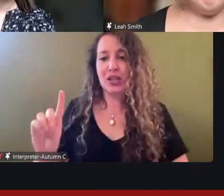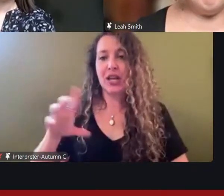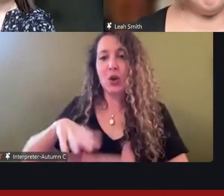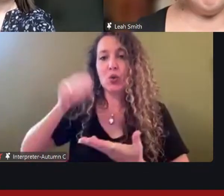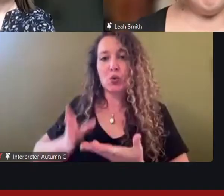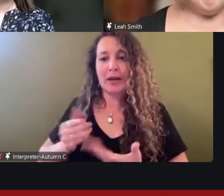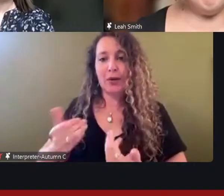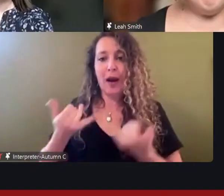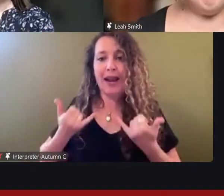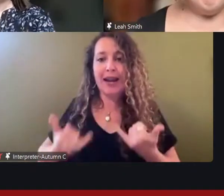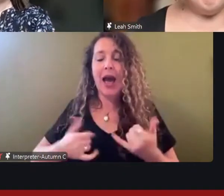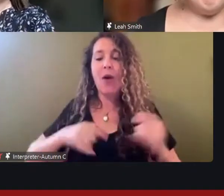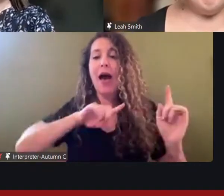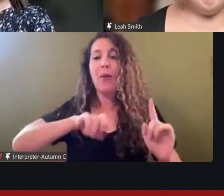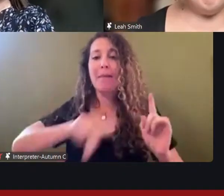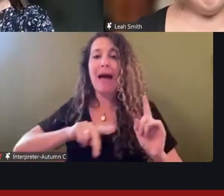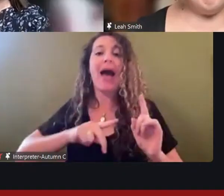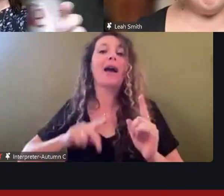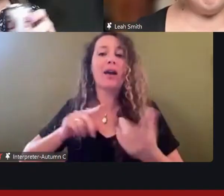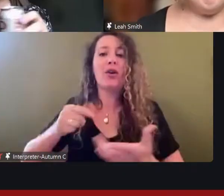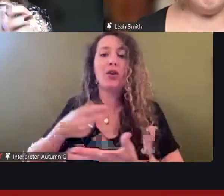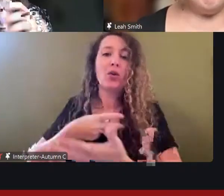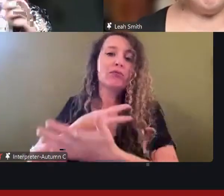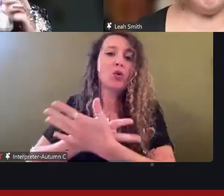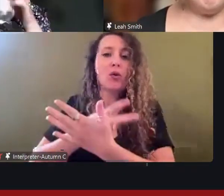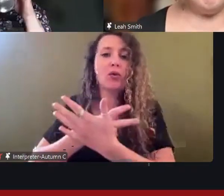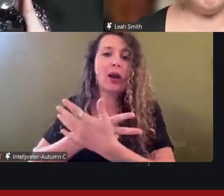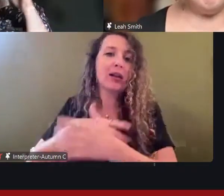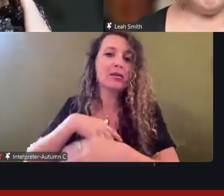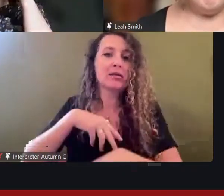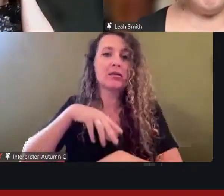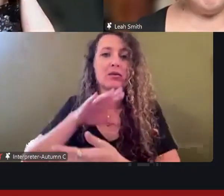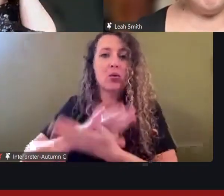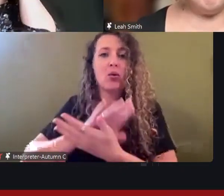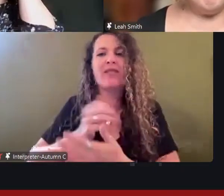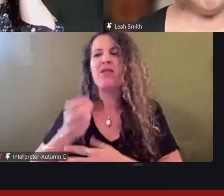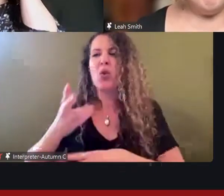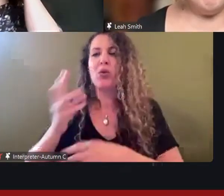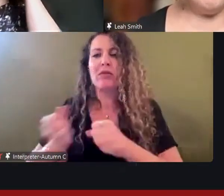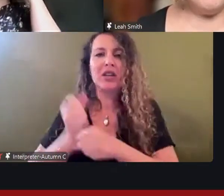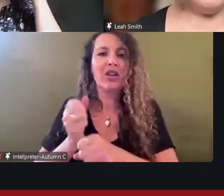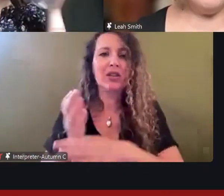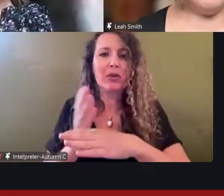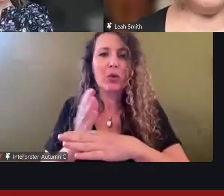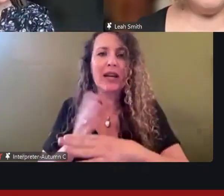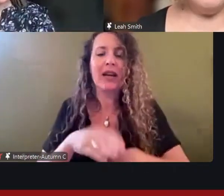I went back to grad school after years of years in between bachelor's and now,